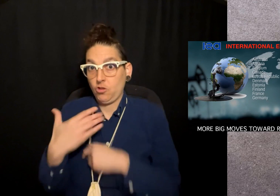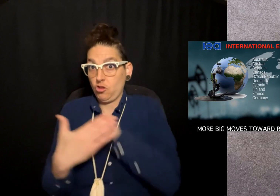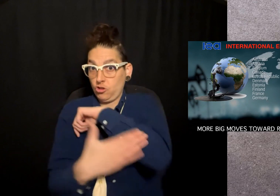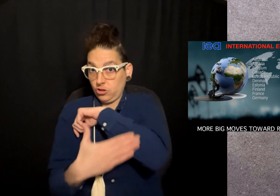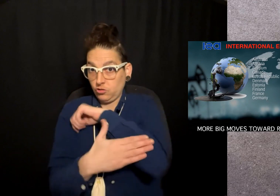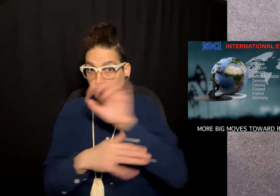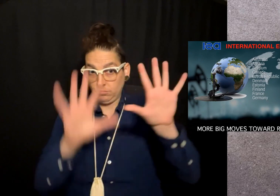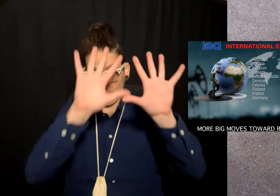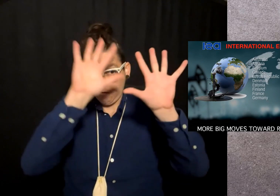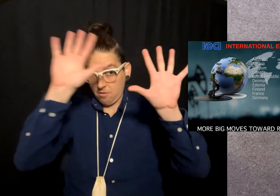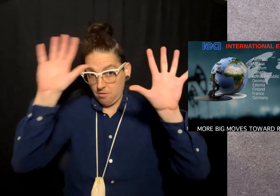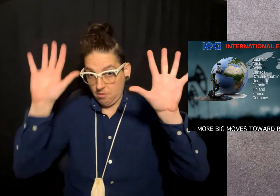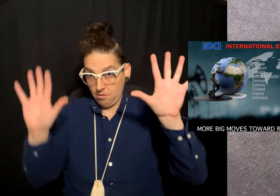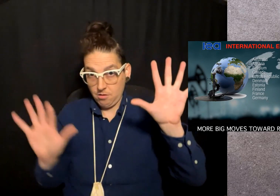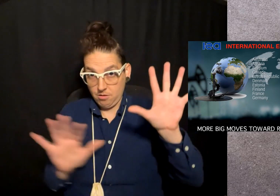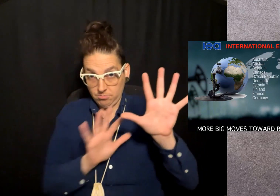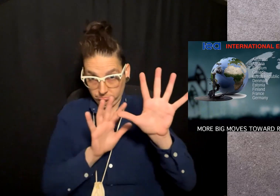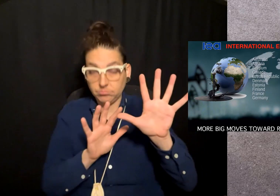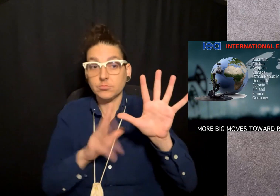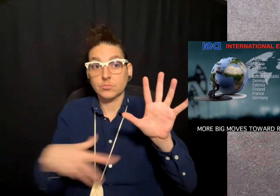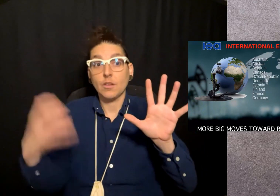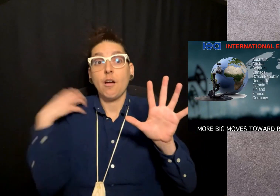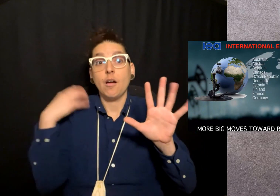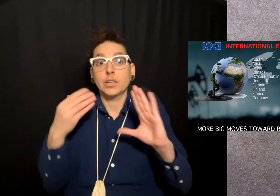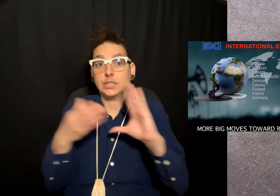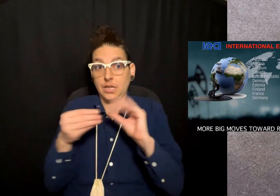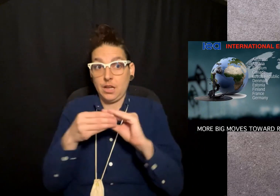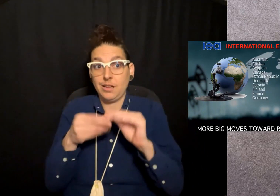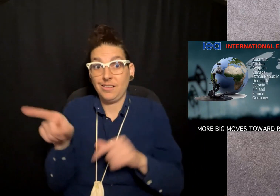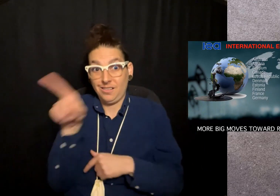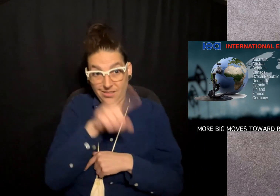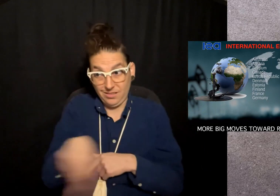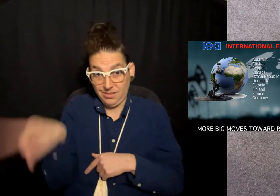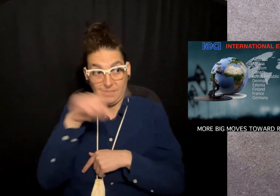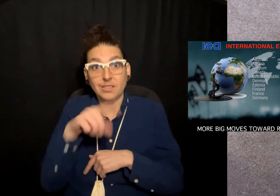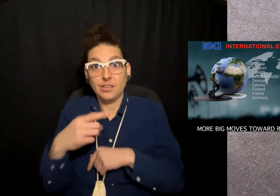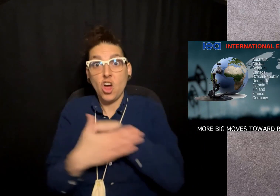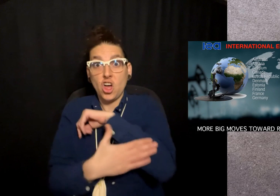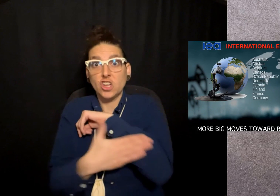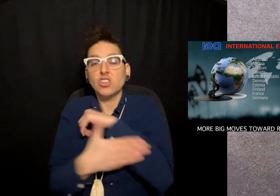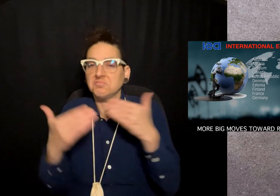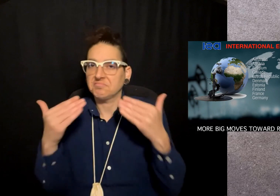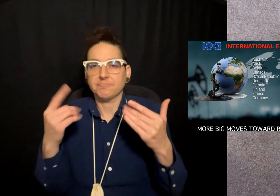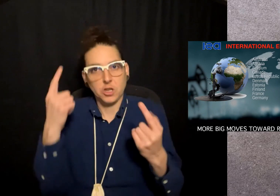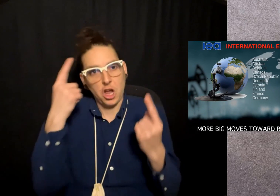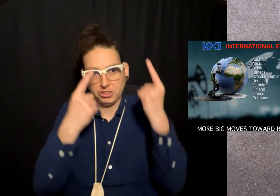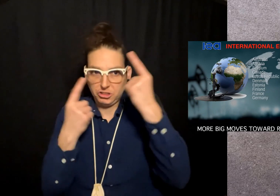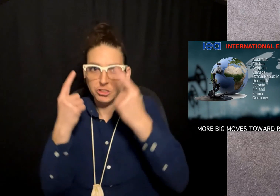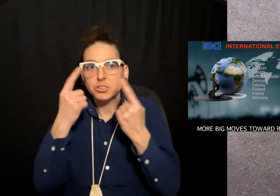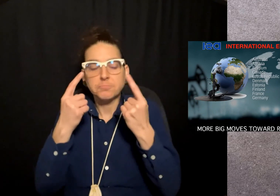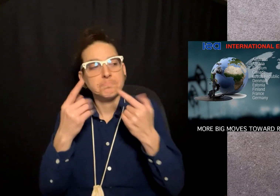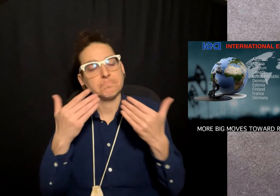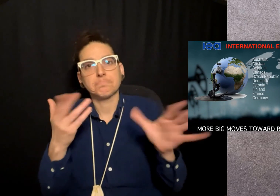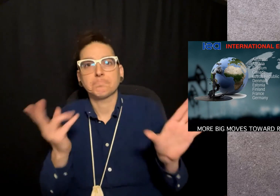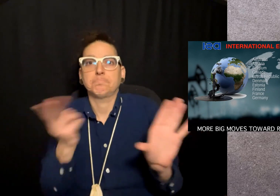agency has 31 member countries and US officials say those countries are considering joining